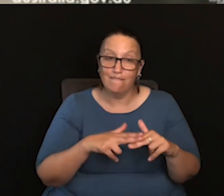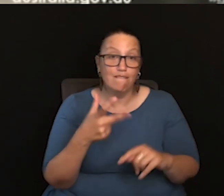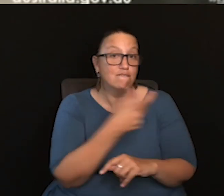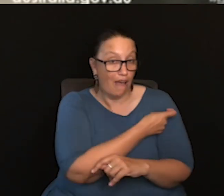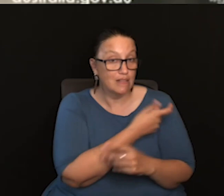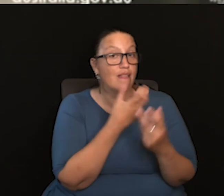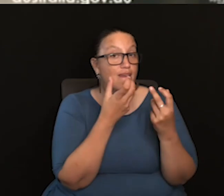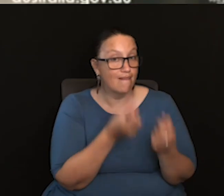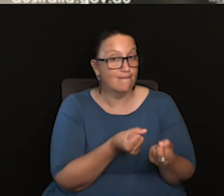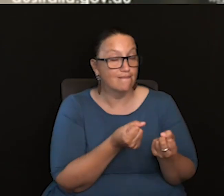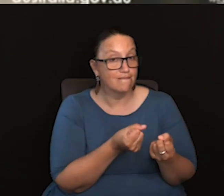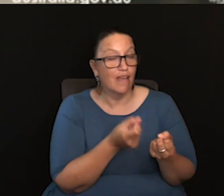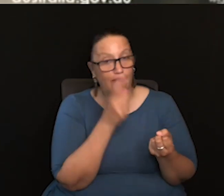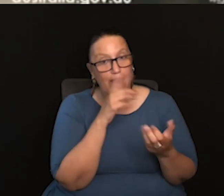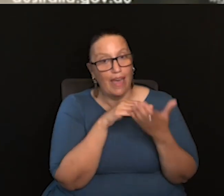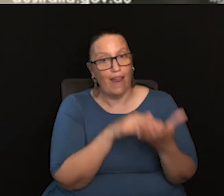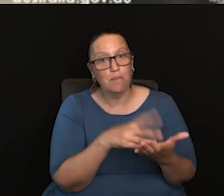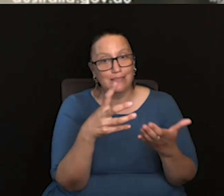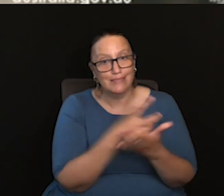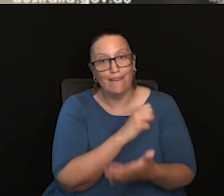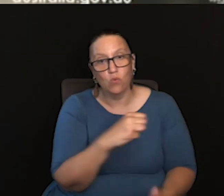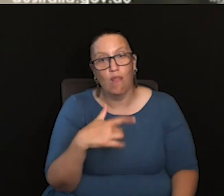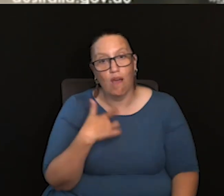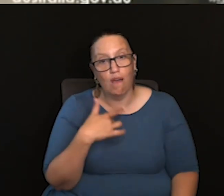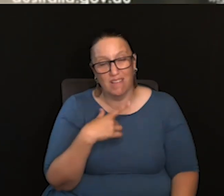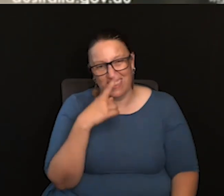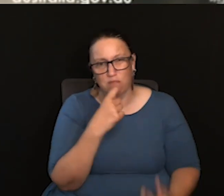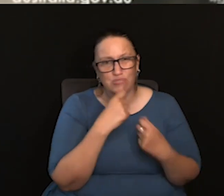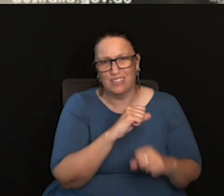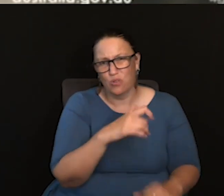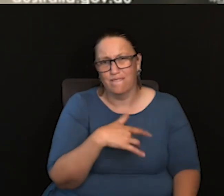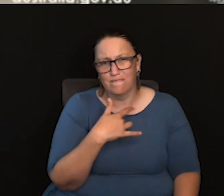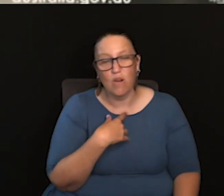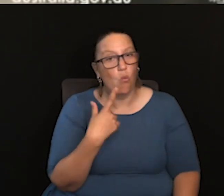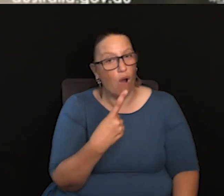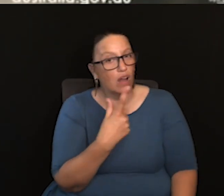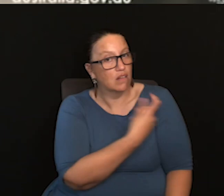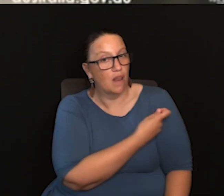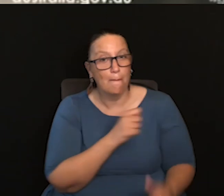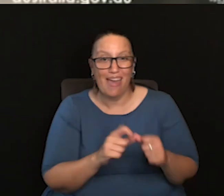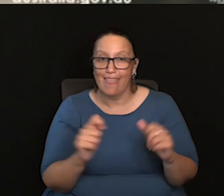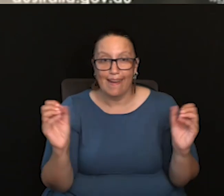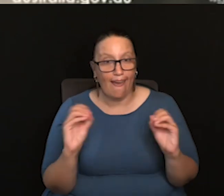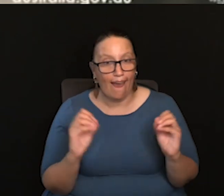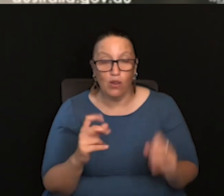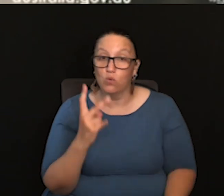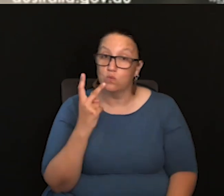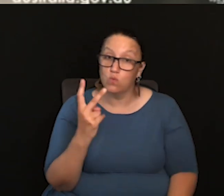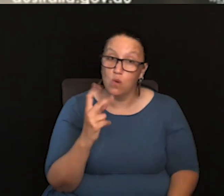Two doses are better than one dose and a booster is the best of all possible protections. And so today,